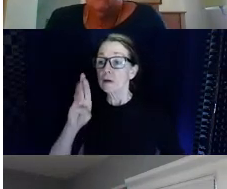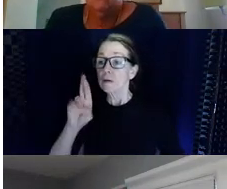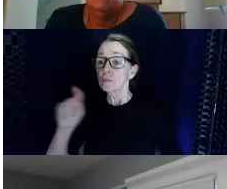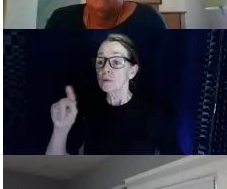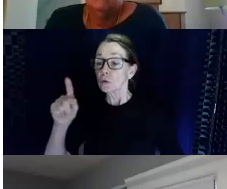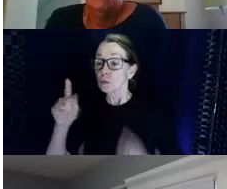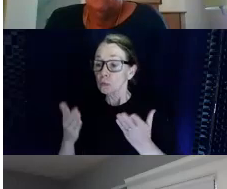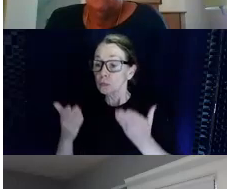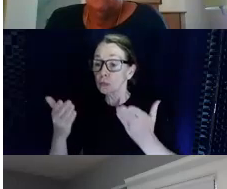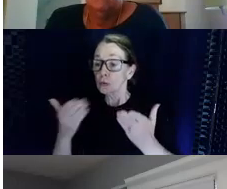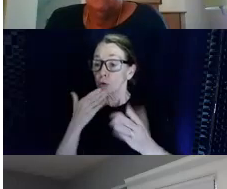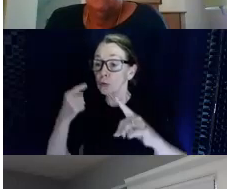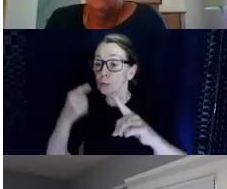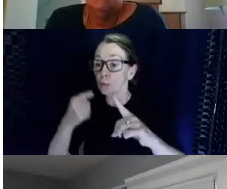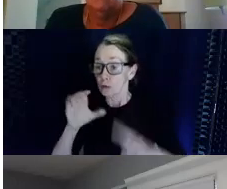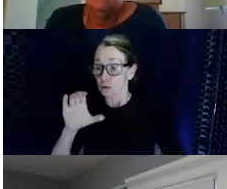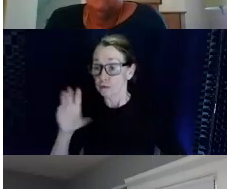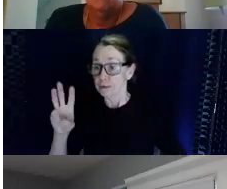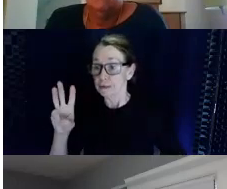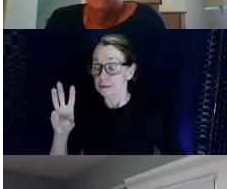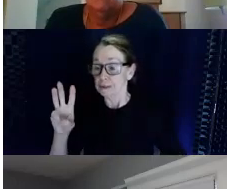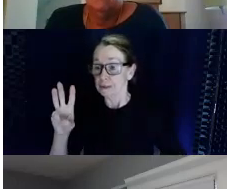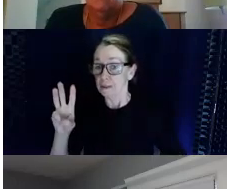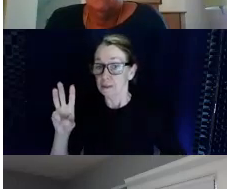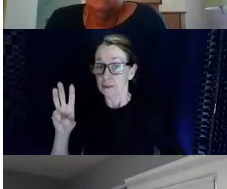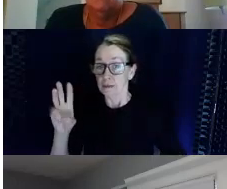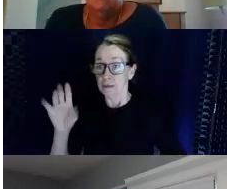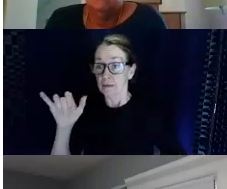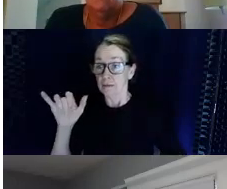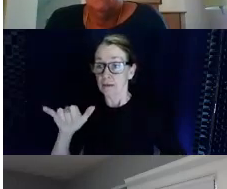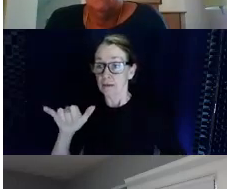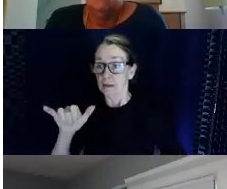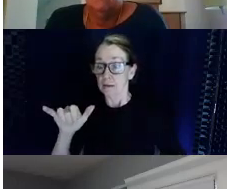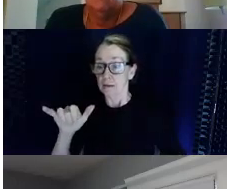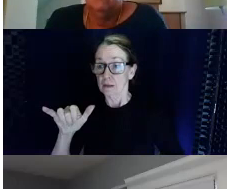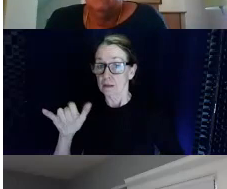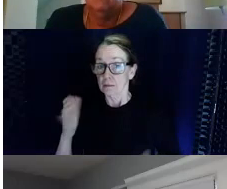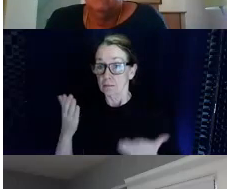3 OR 4.